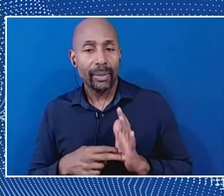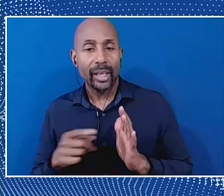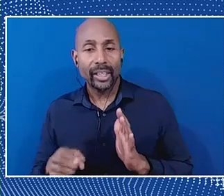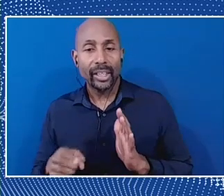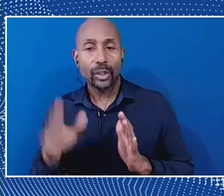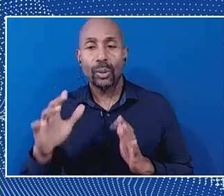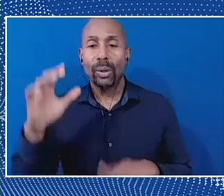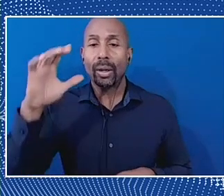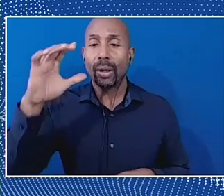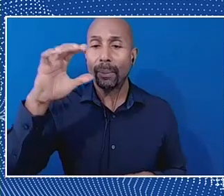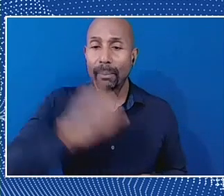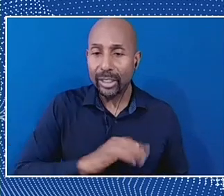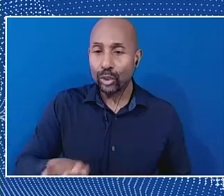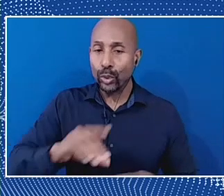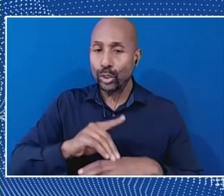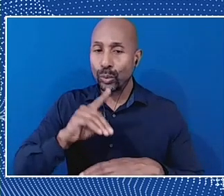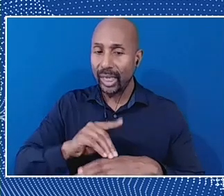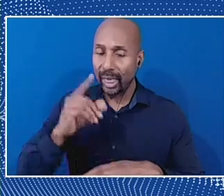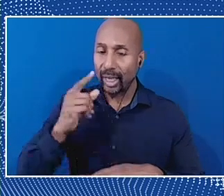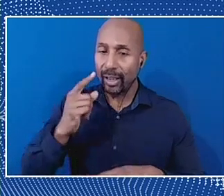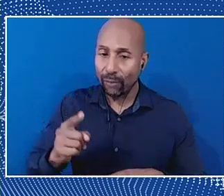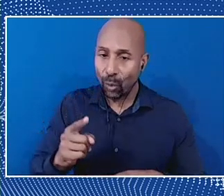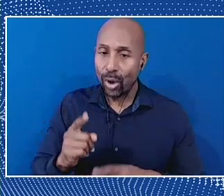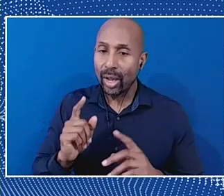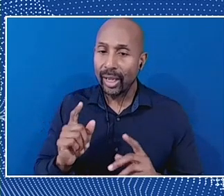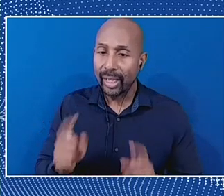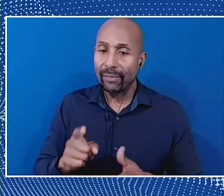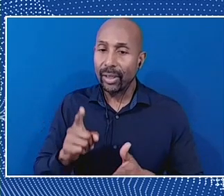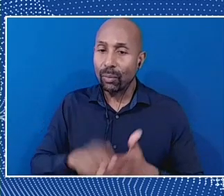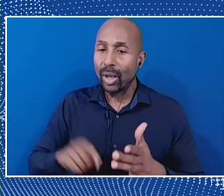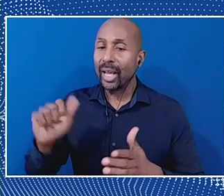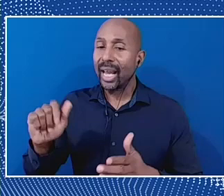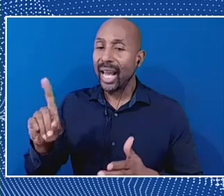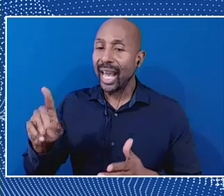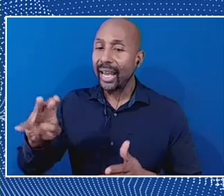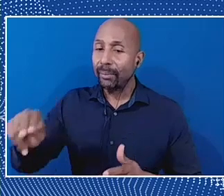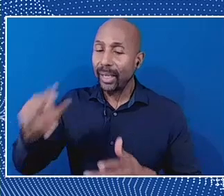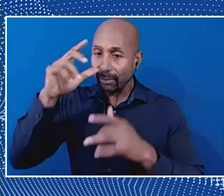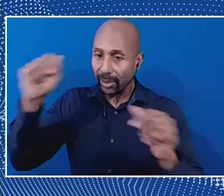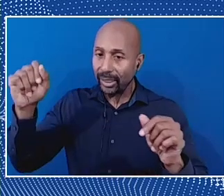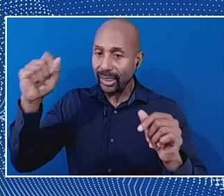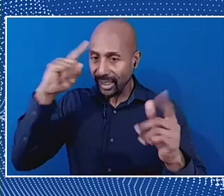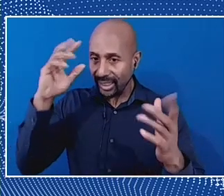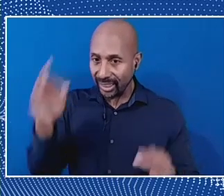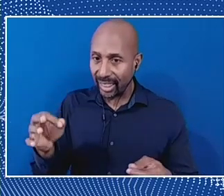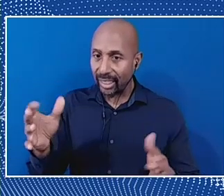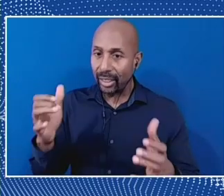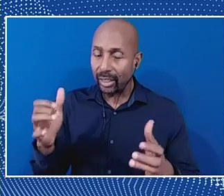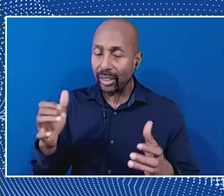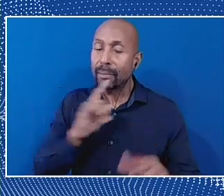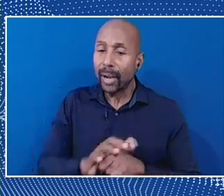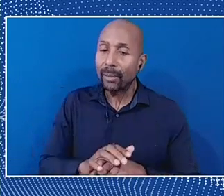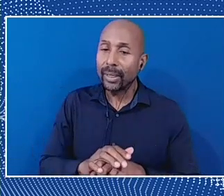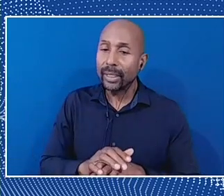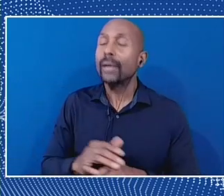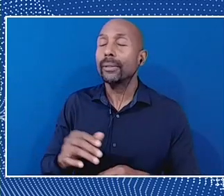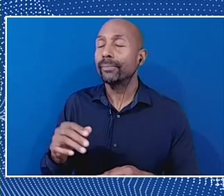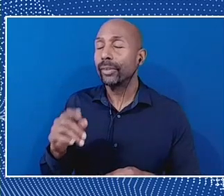will continue to show up for America from fulfilling our civic duties to fueling the economy time and time again-